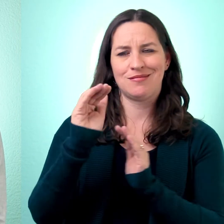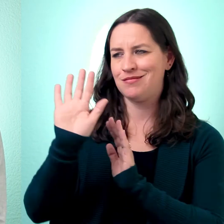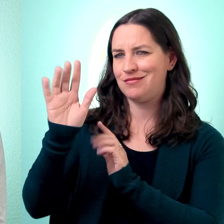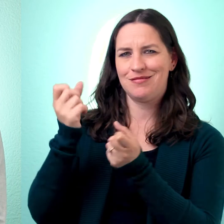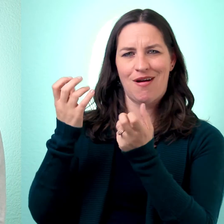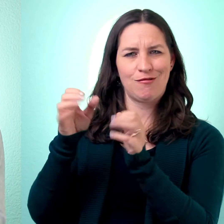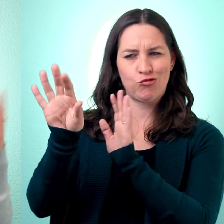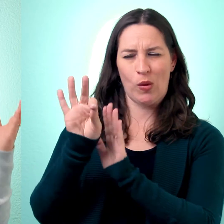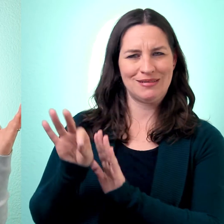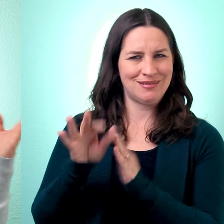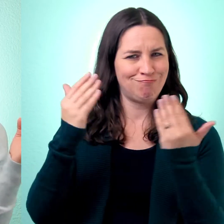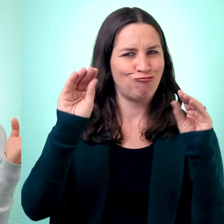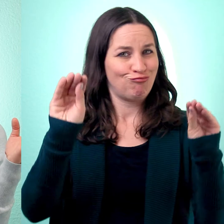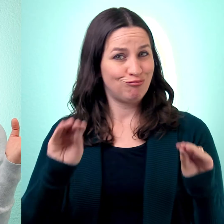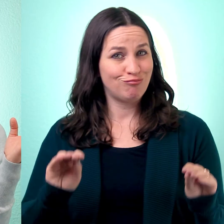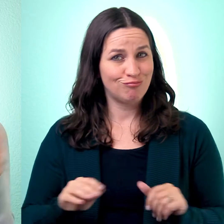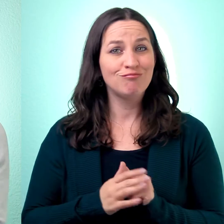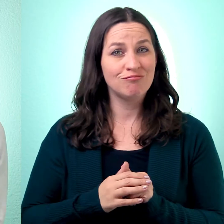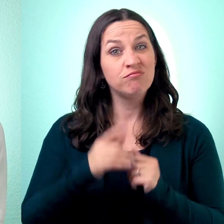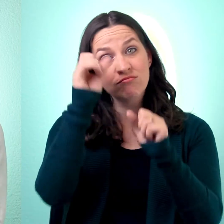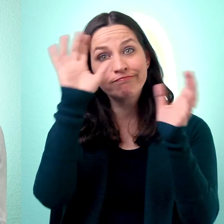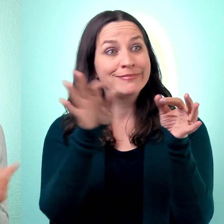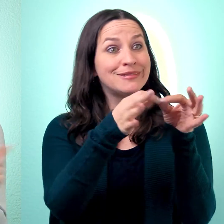make that are different from ASL to English? Would you do different sentence structures?